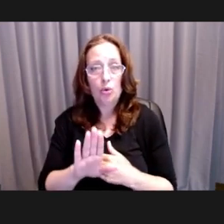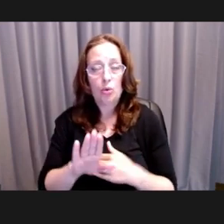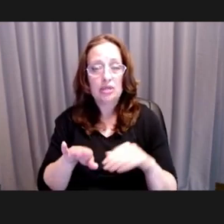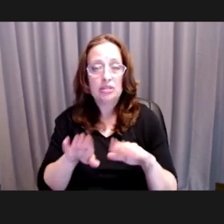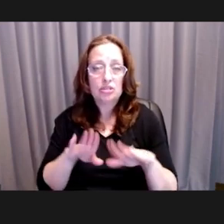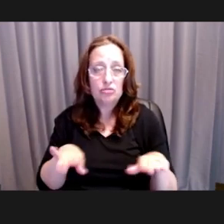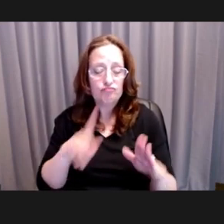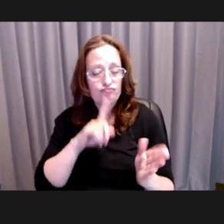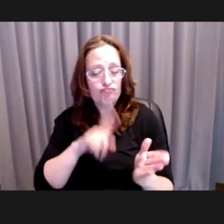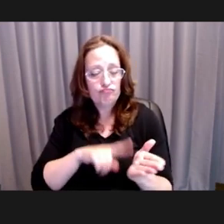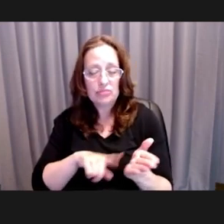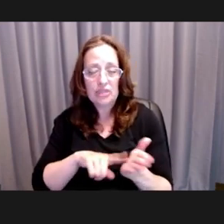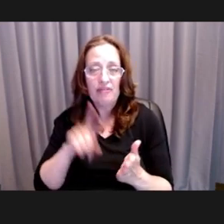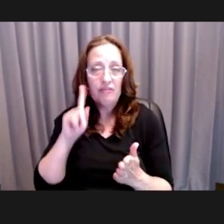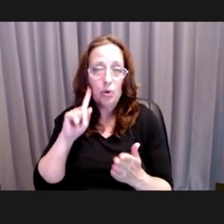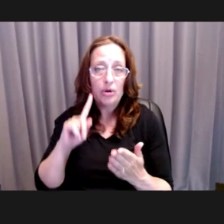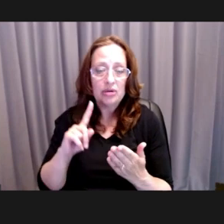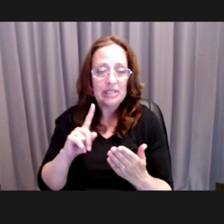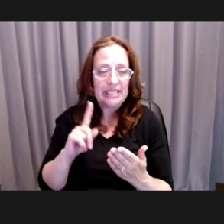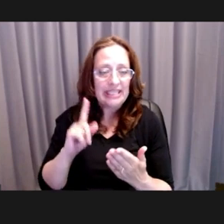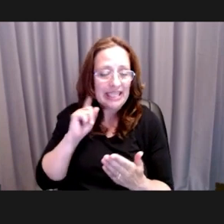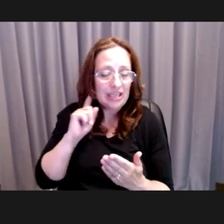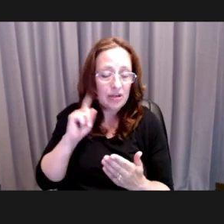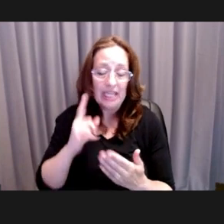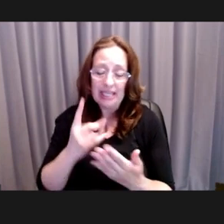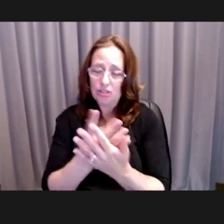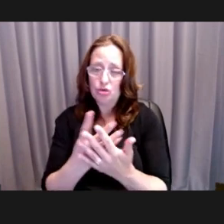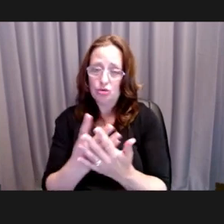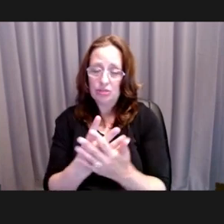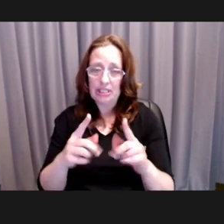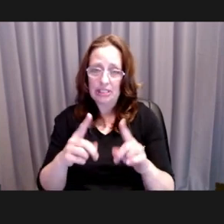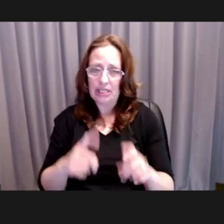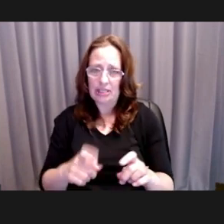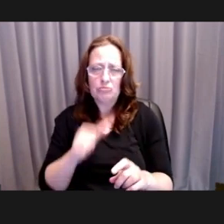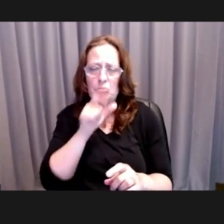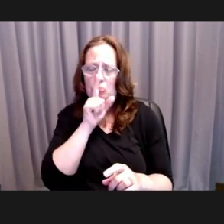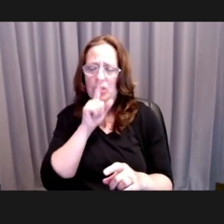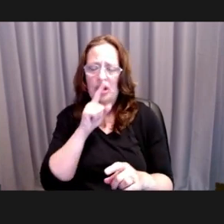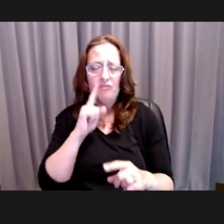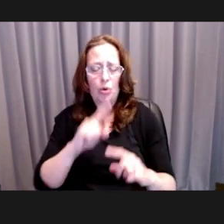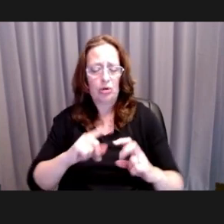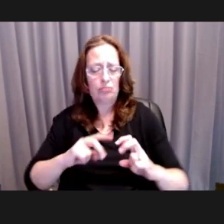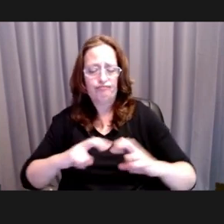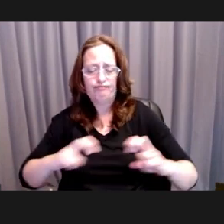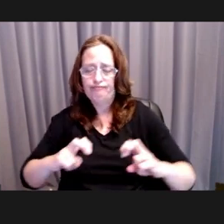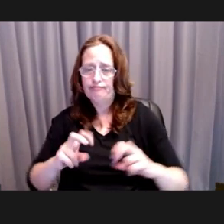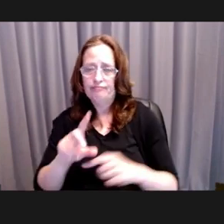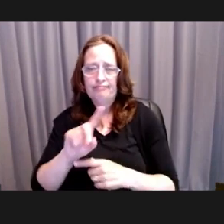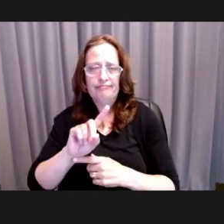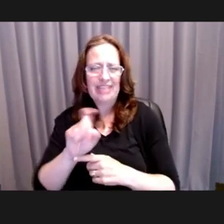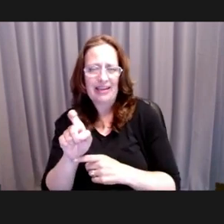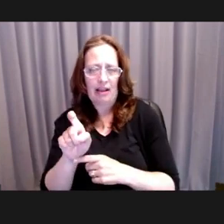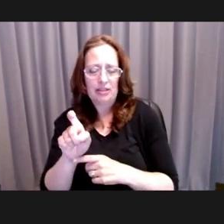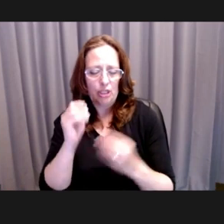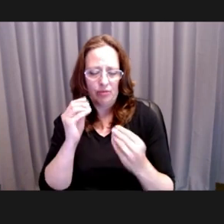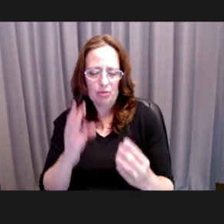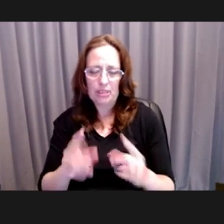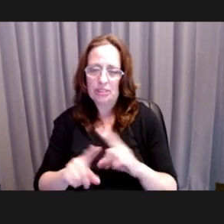this is a screening test. It's not intended to give sort of diagnostic information, but just to understand: Do we need more testing or not?